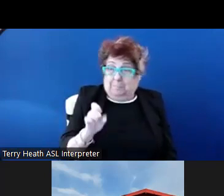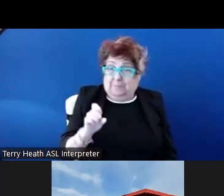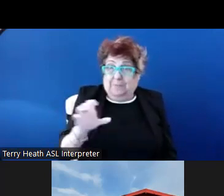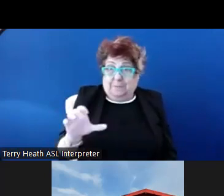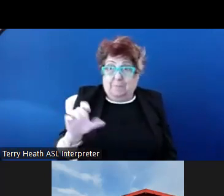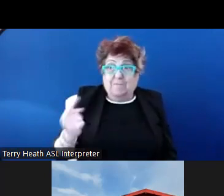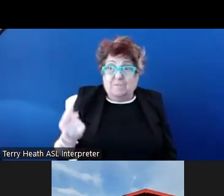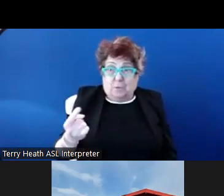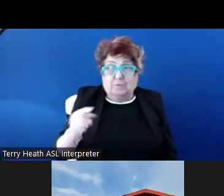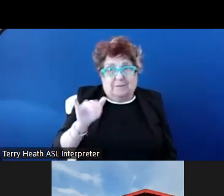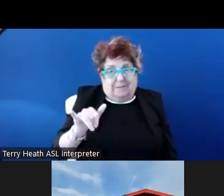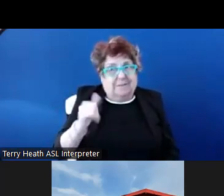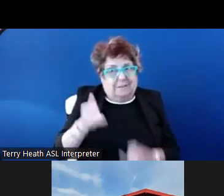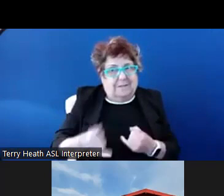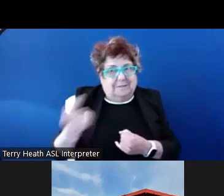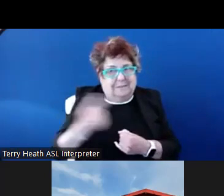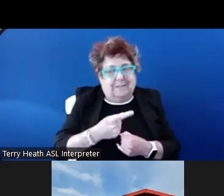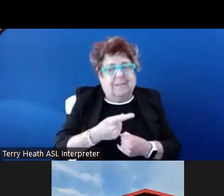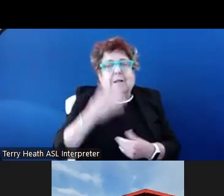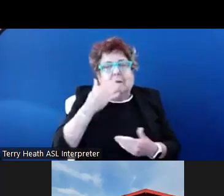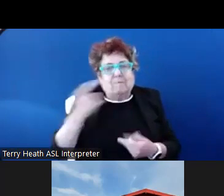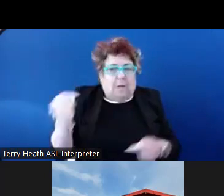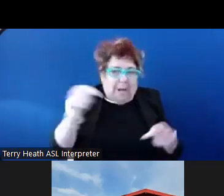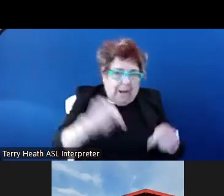to us to work together, to leverage our resources, to